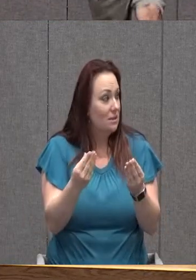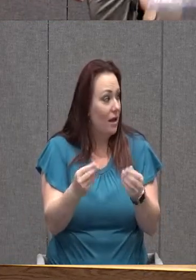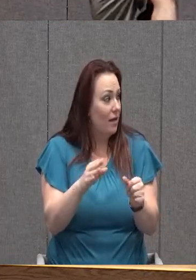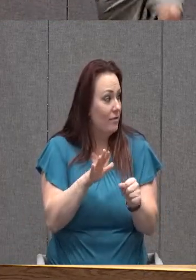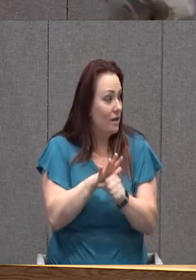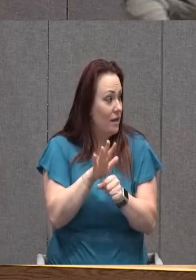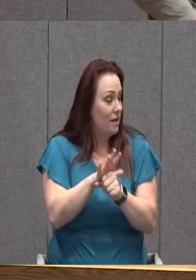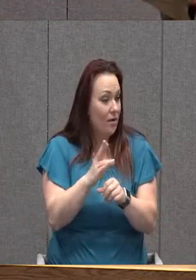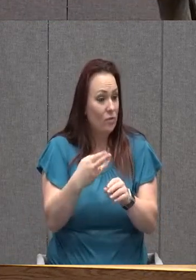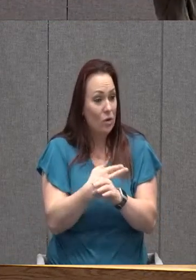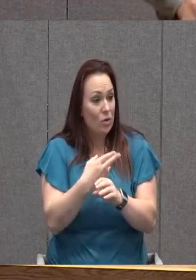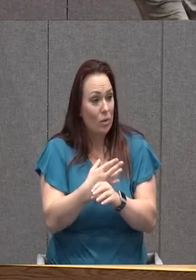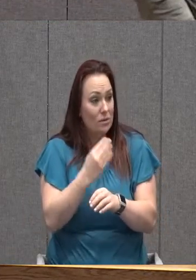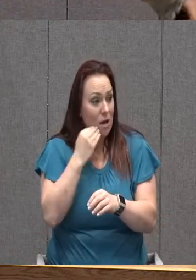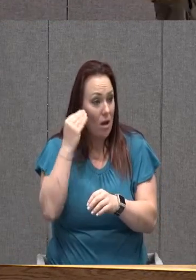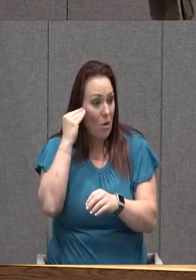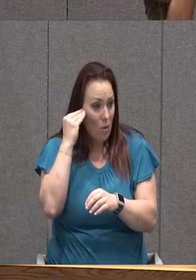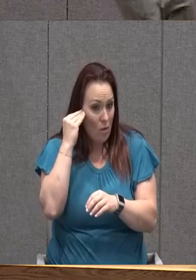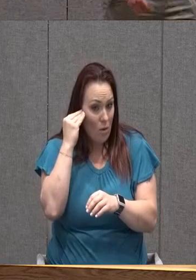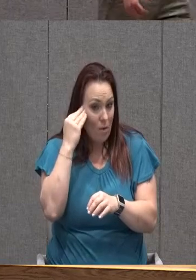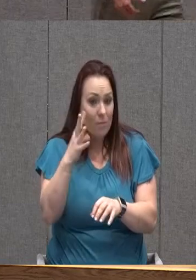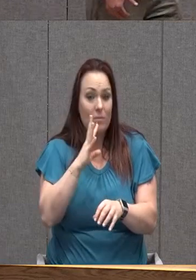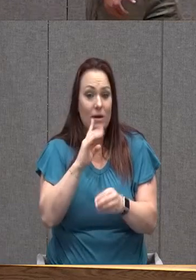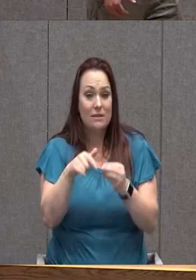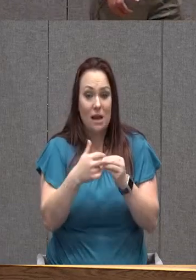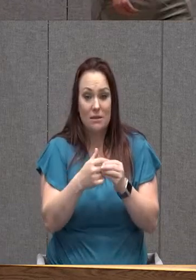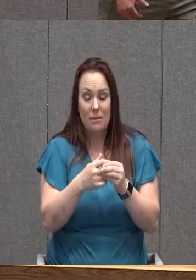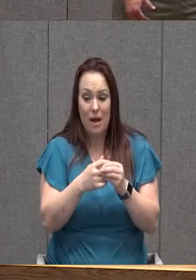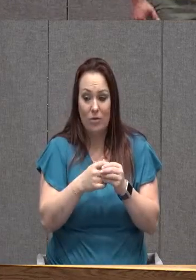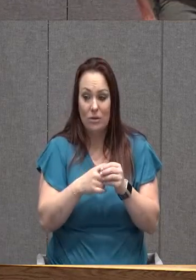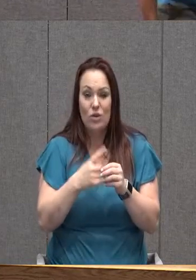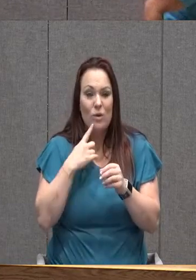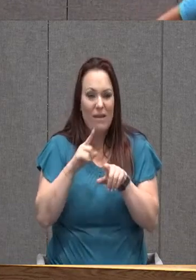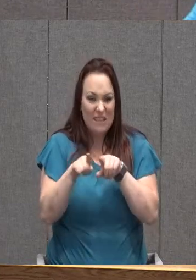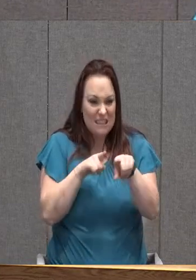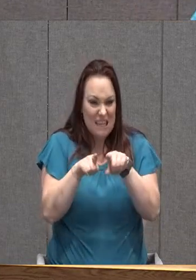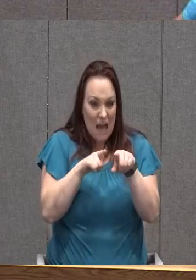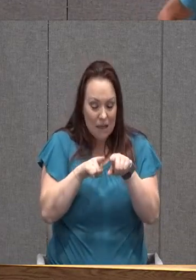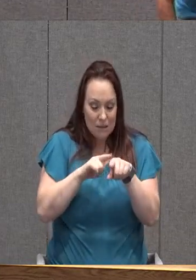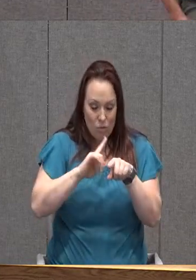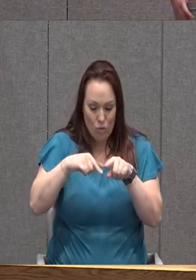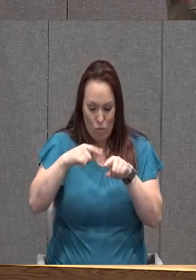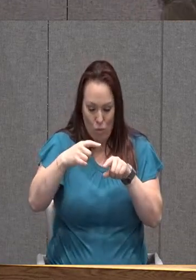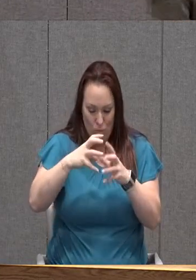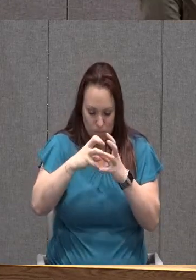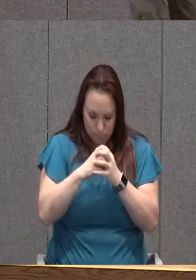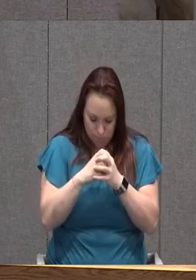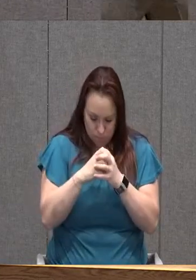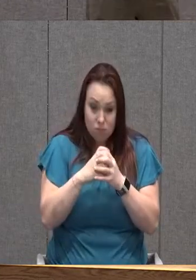We talked last week about rolling up a sock for our throwing, and you could do that again.